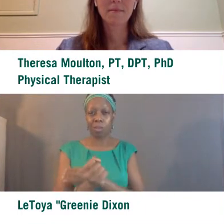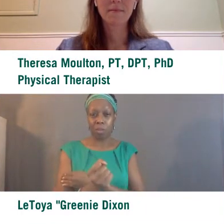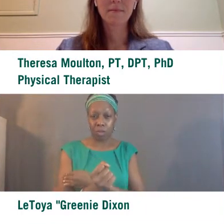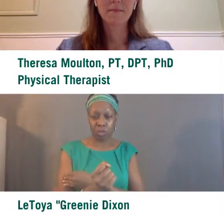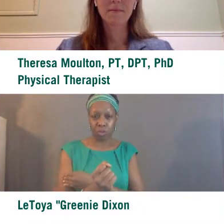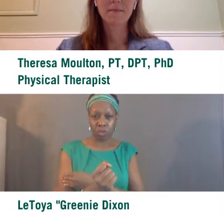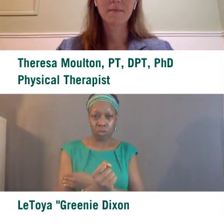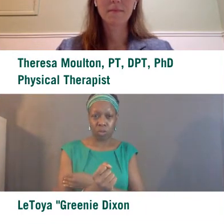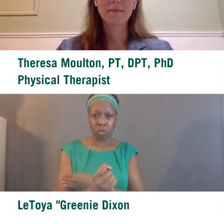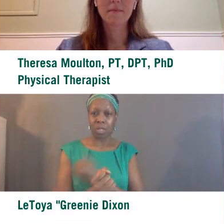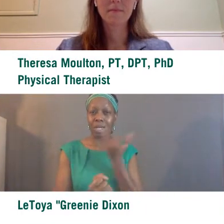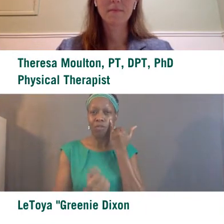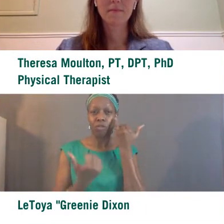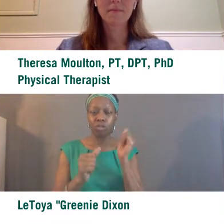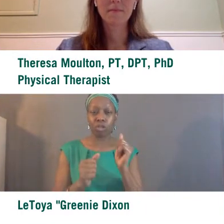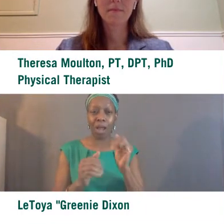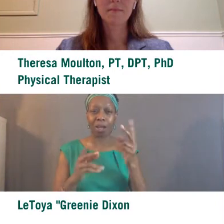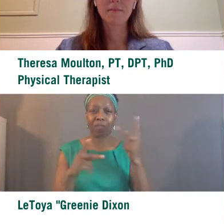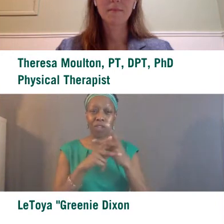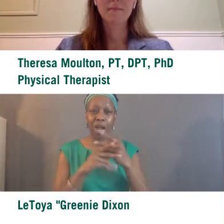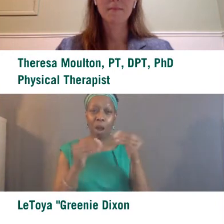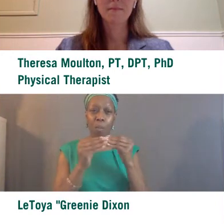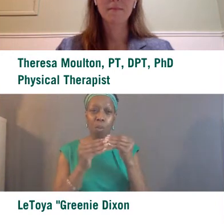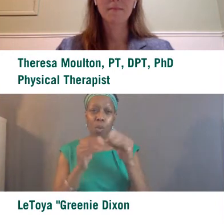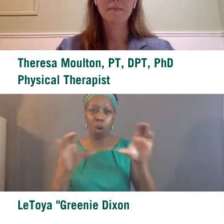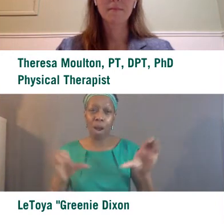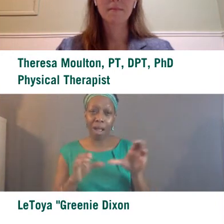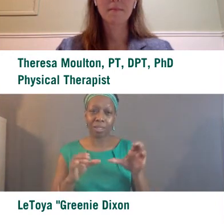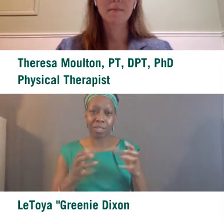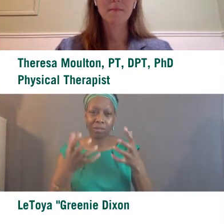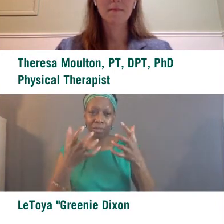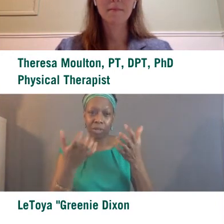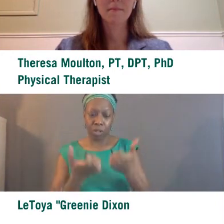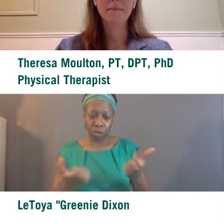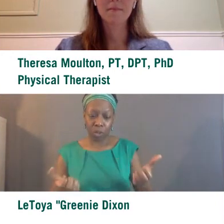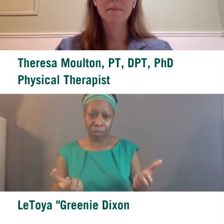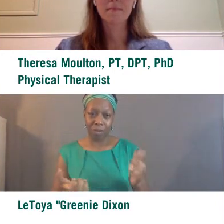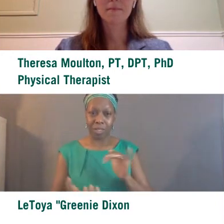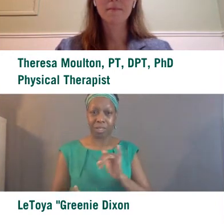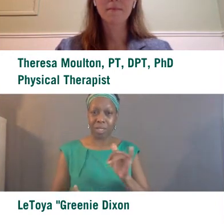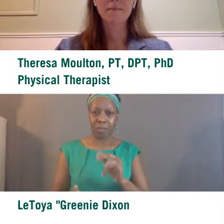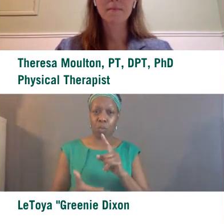a more active device, similar to the one that Dr. Gaebler was talking about earlier.